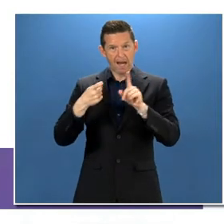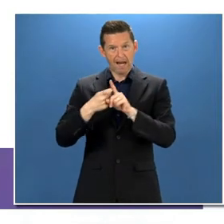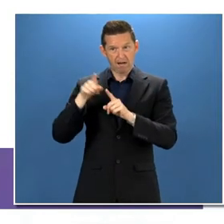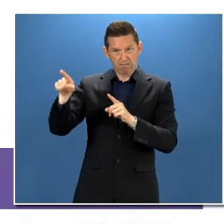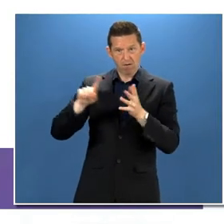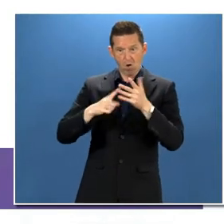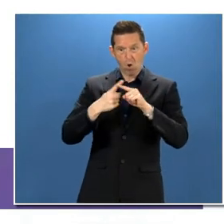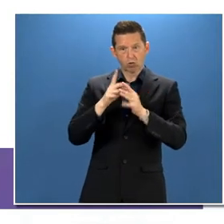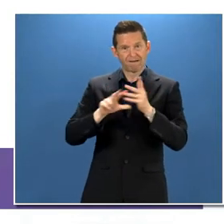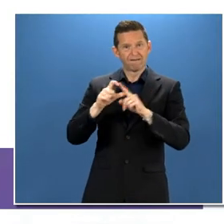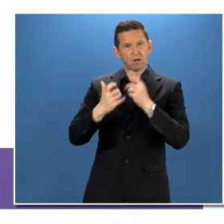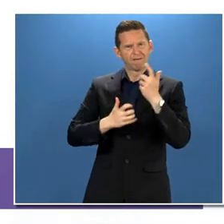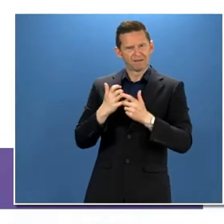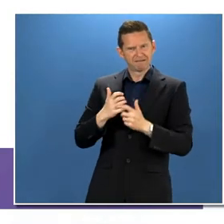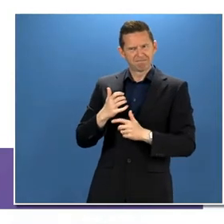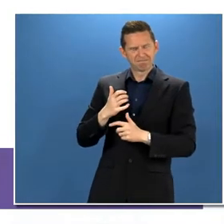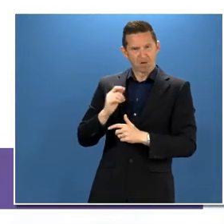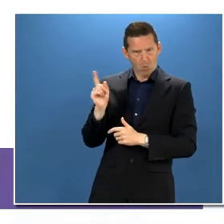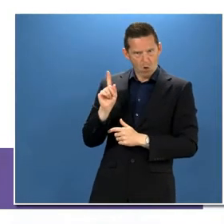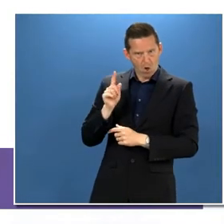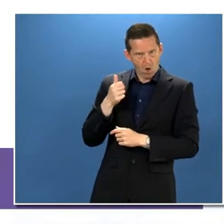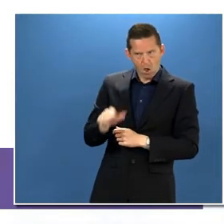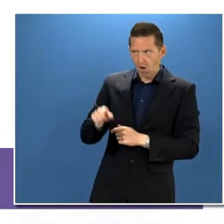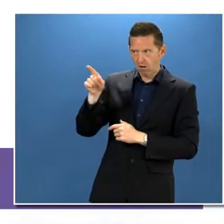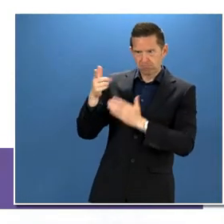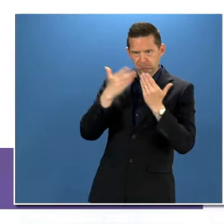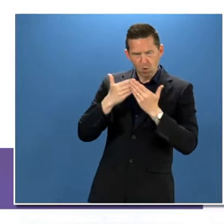What was the experience of studying overseas?